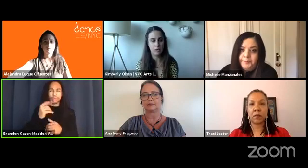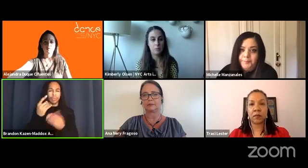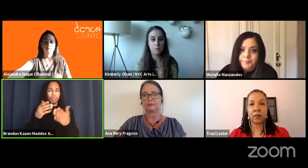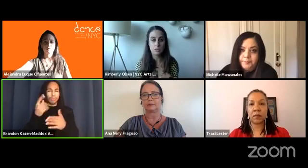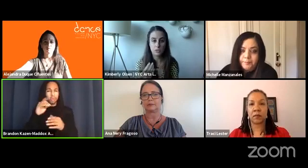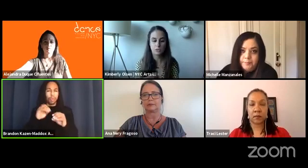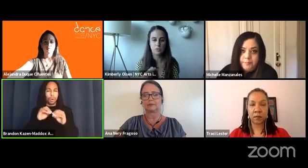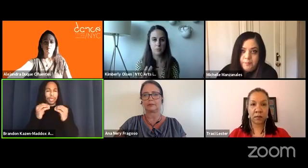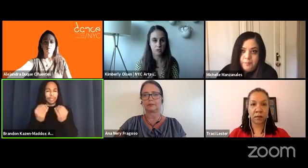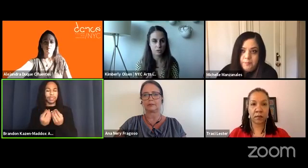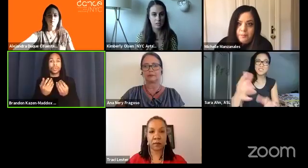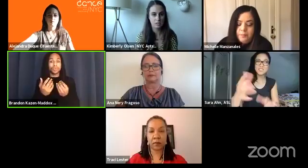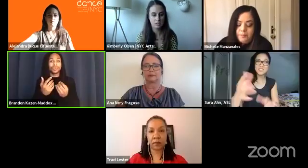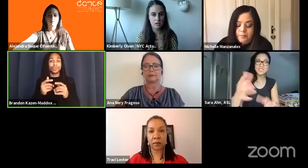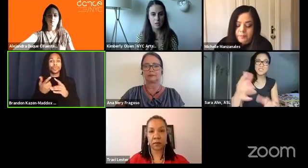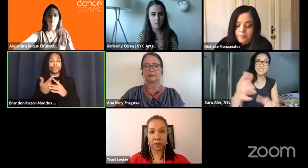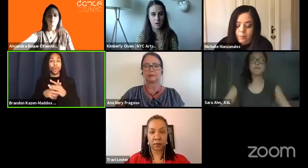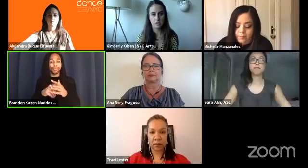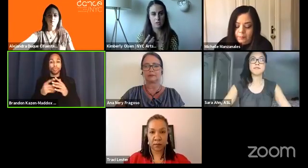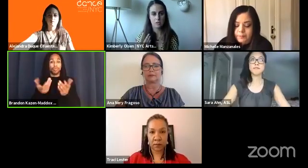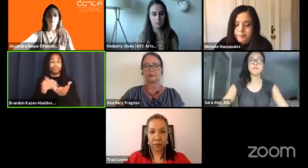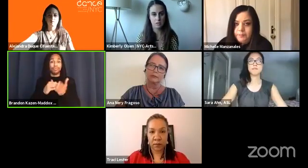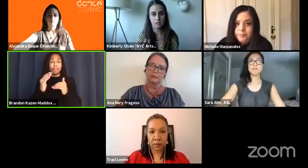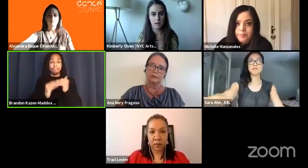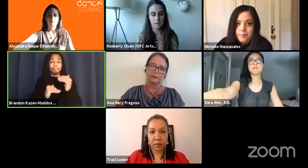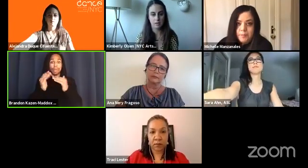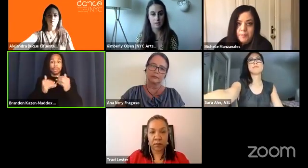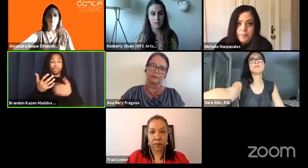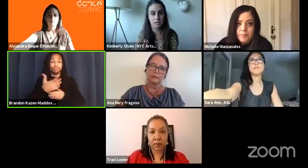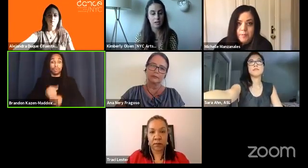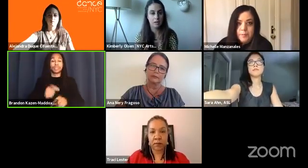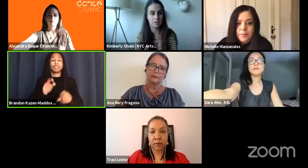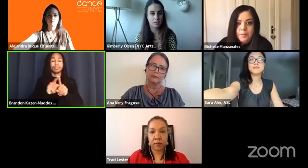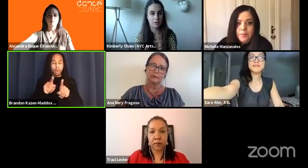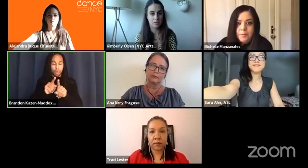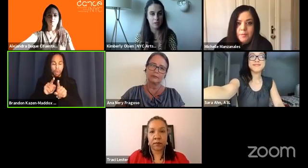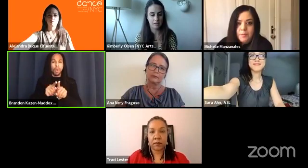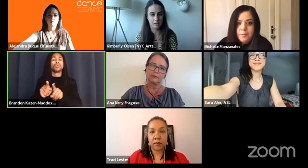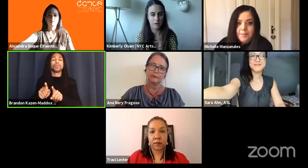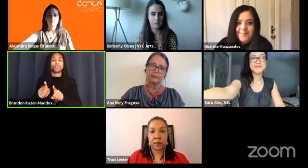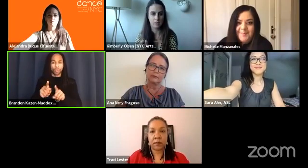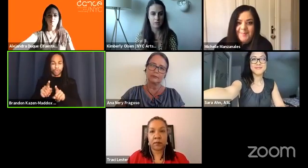come with such great assets, but oftentimes they are not involved in the higher-level